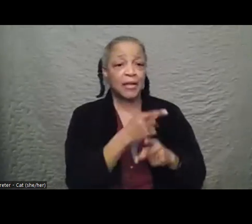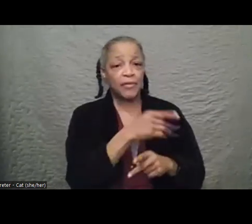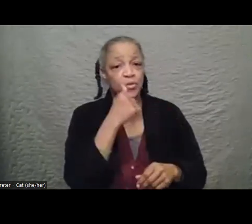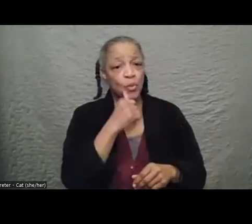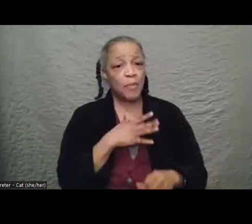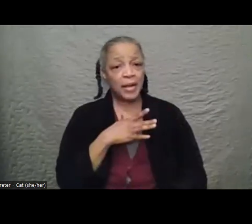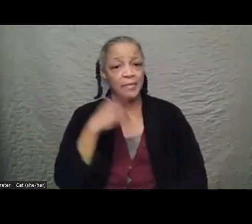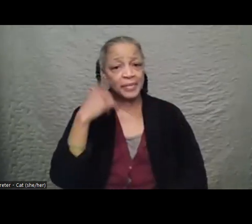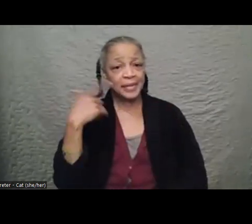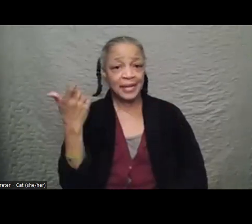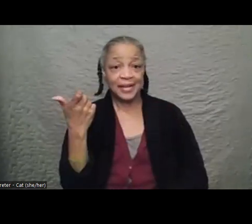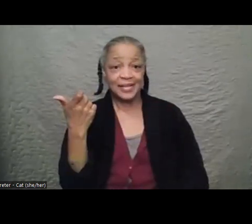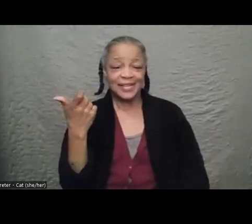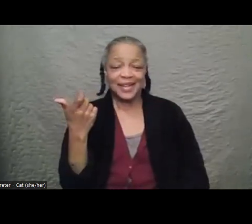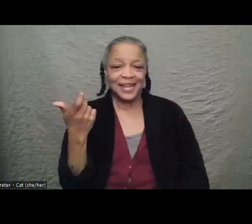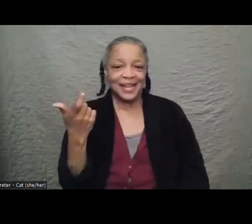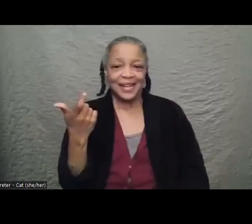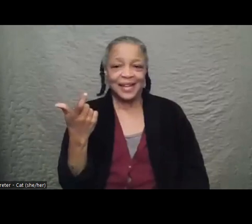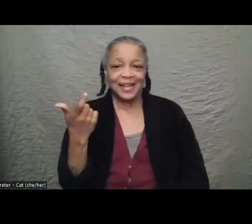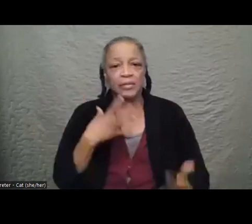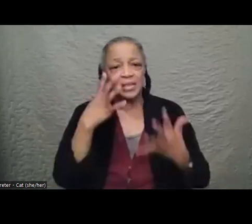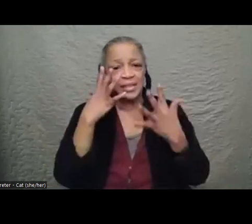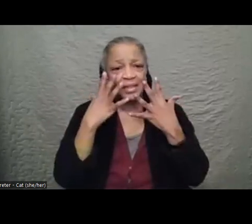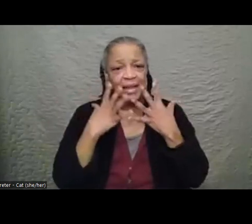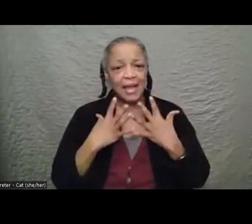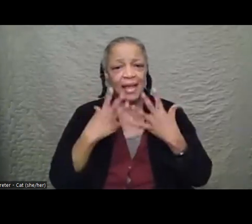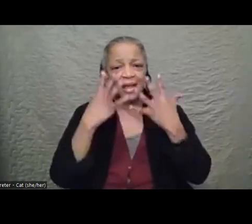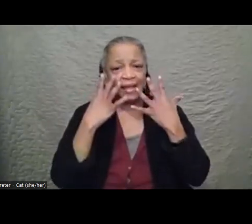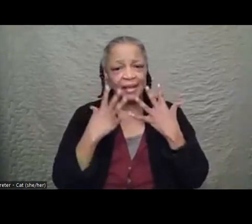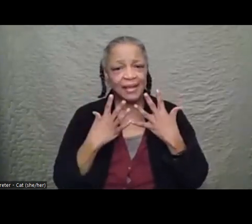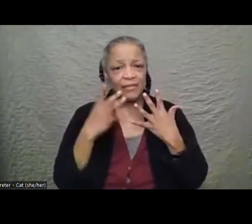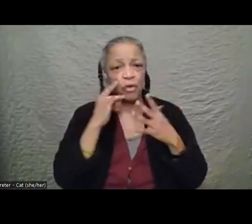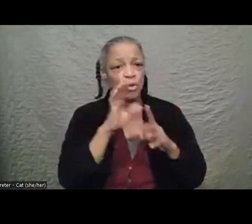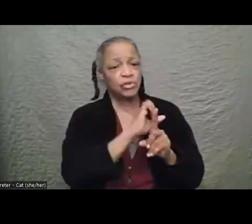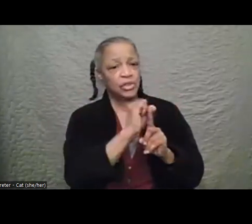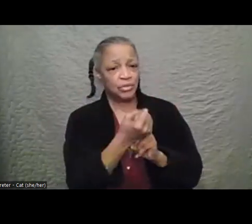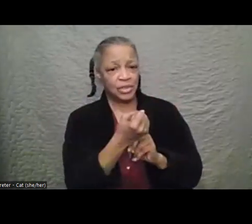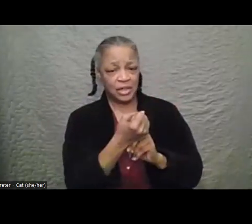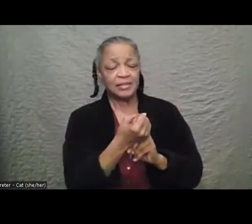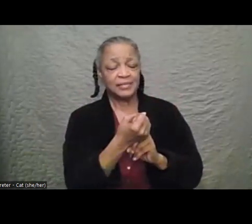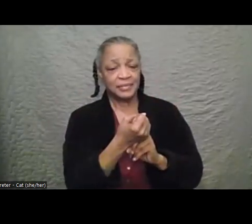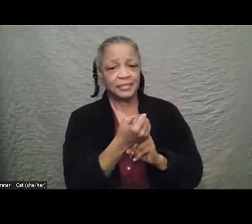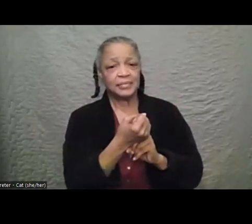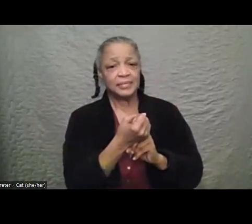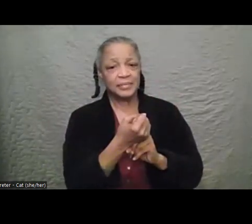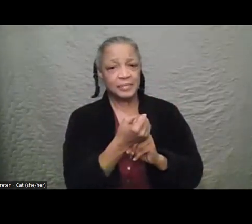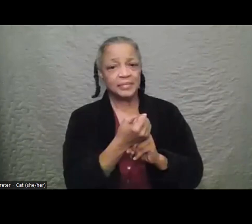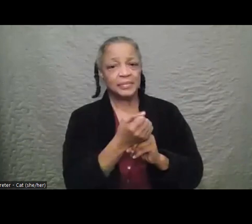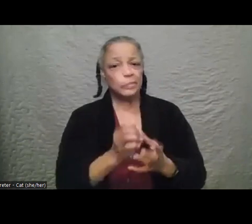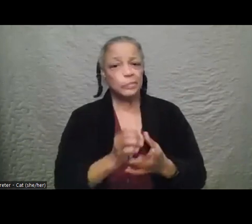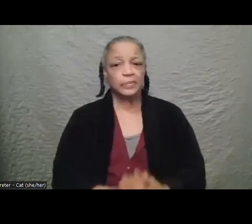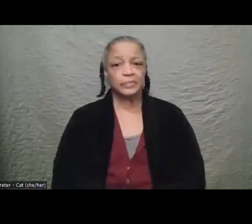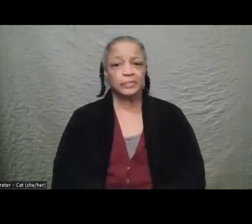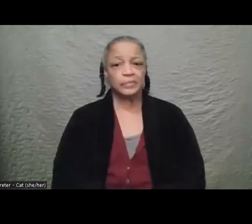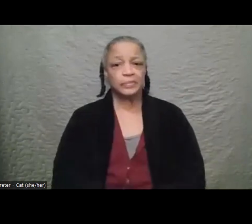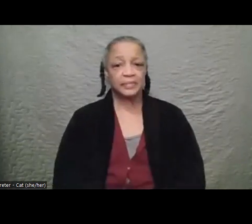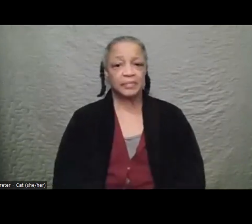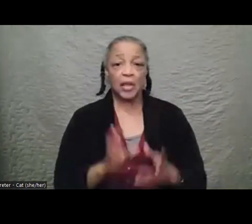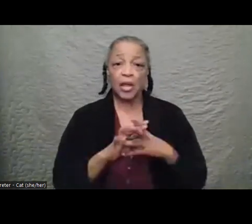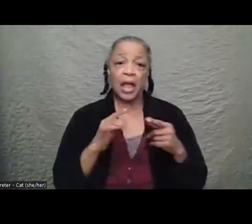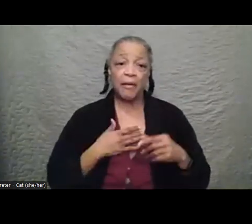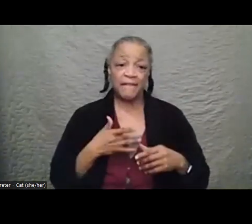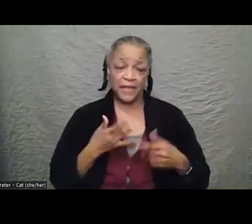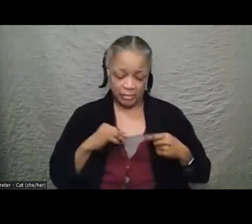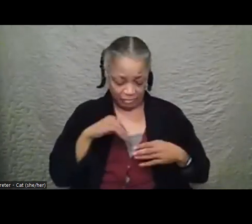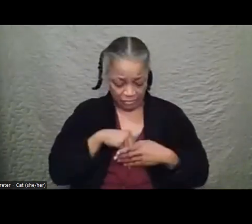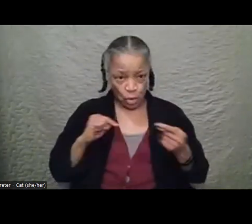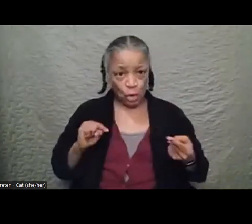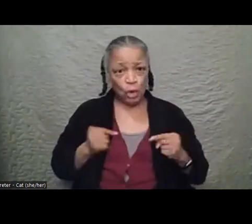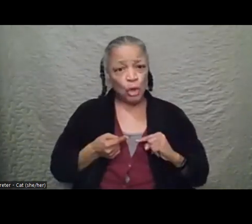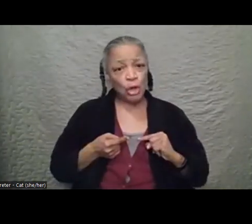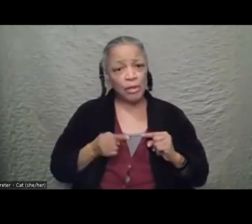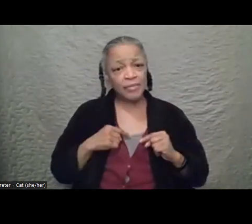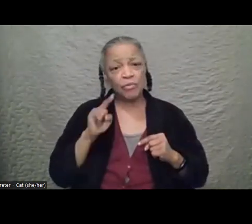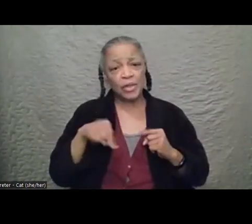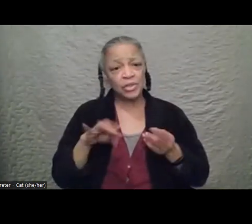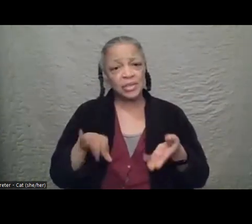I was very sad for her situation . I was very hurt that she passed and the way that she